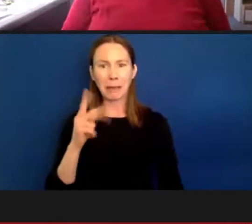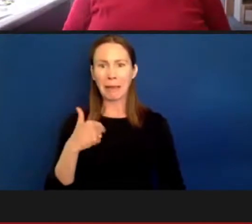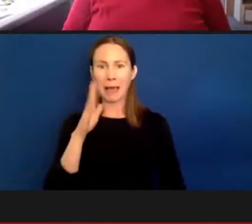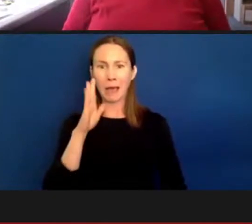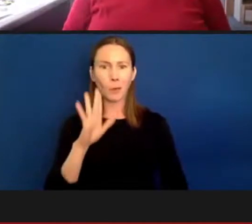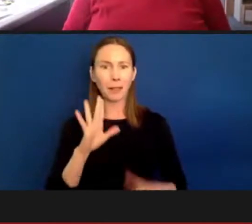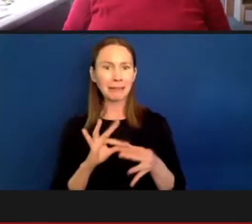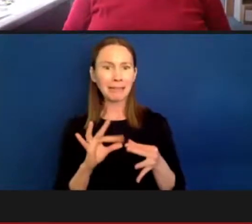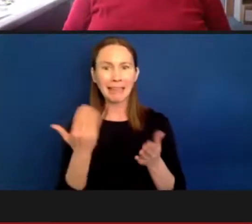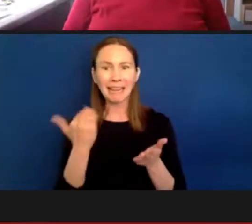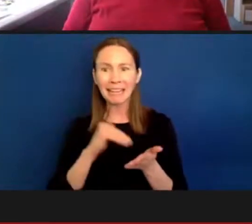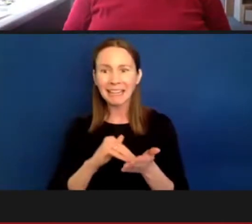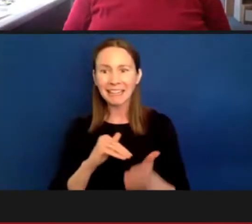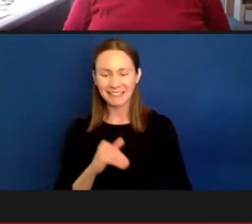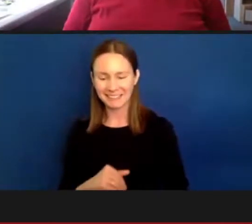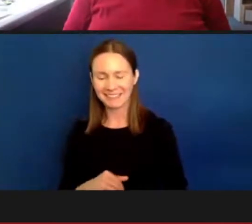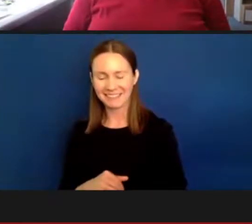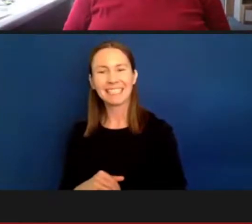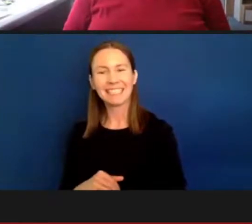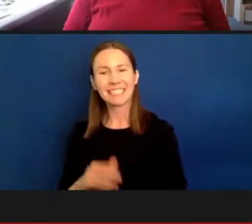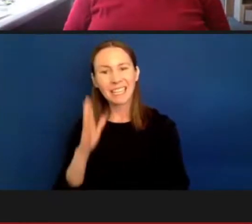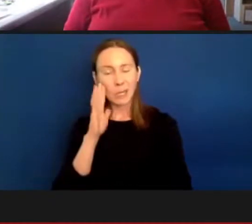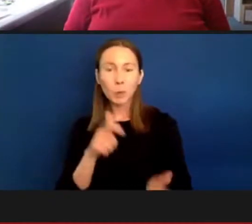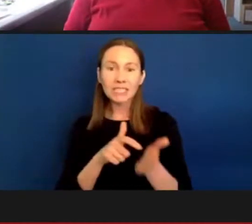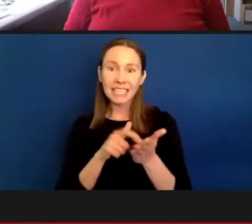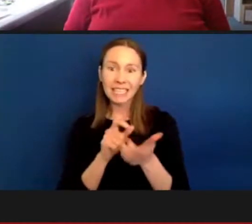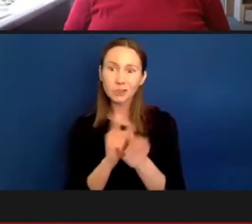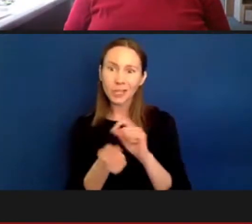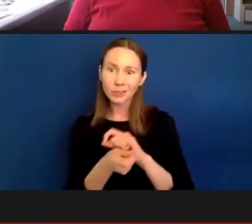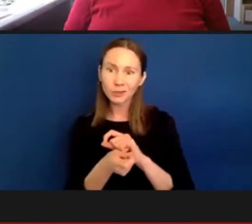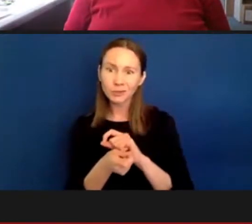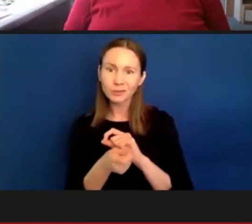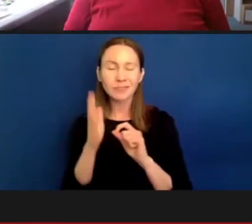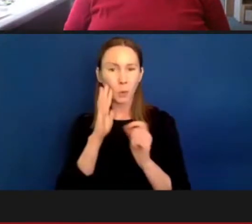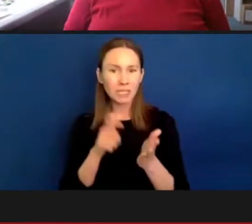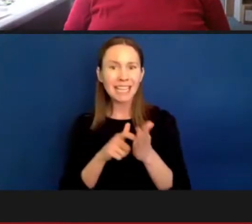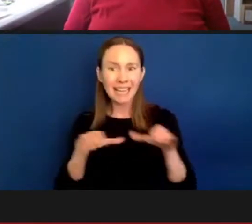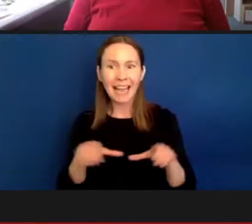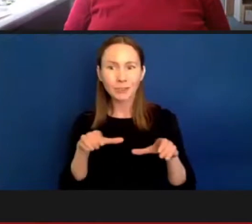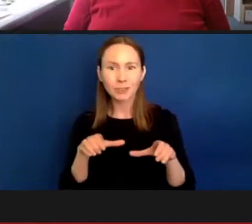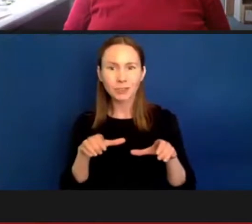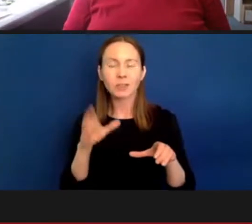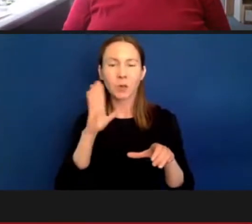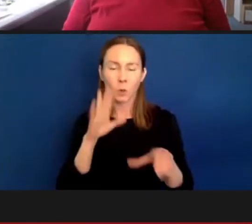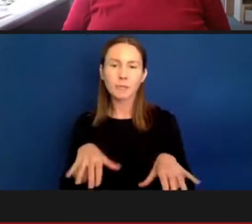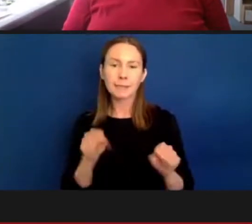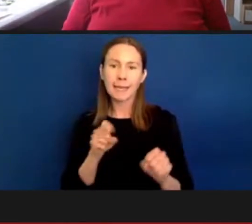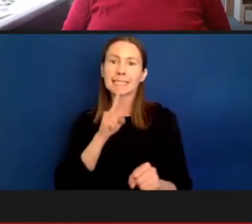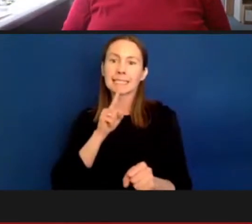It's going to take change and action and dedication at many levels of analysis.